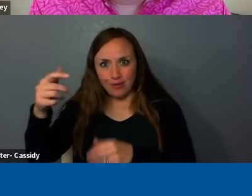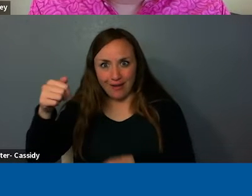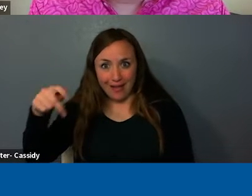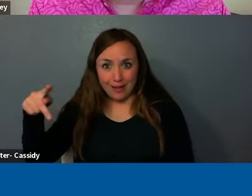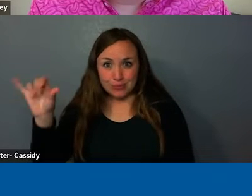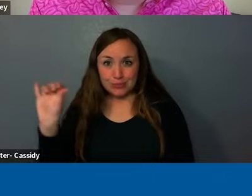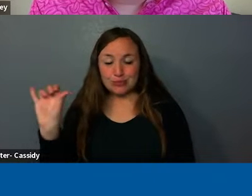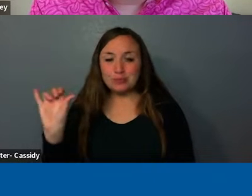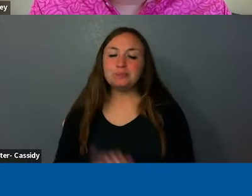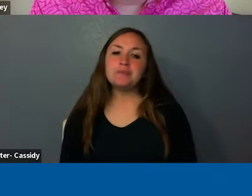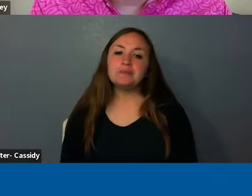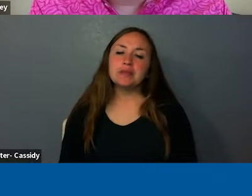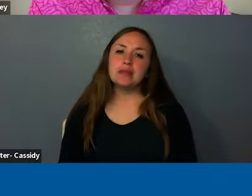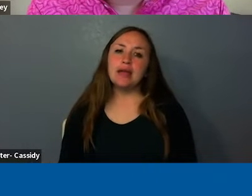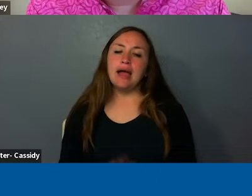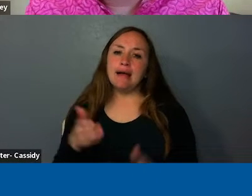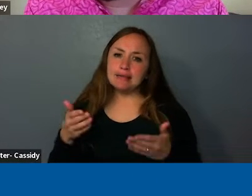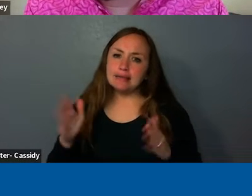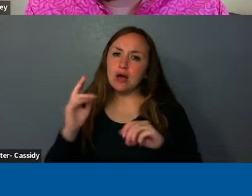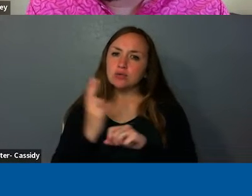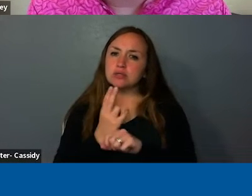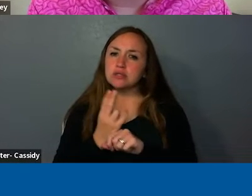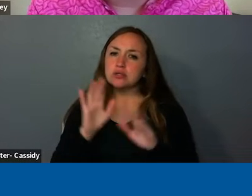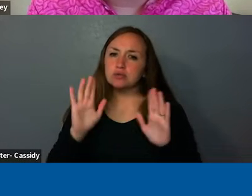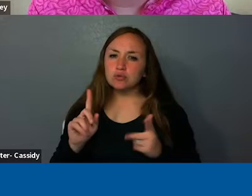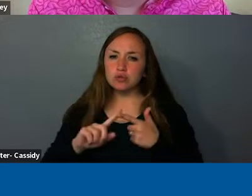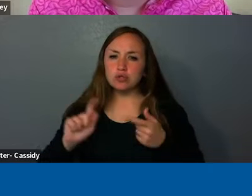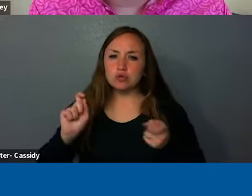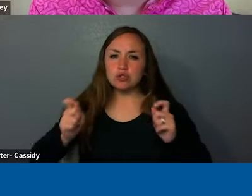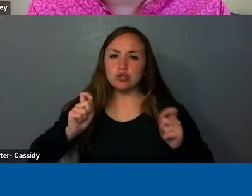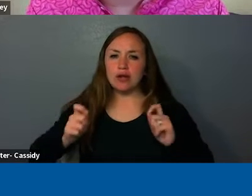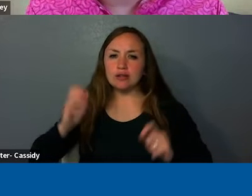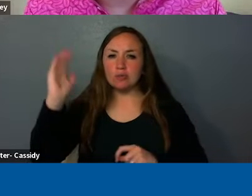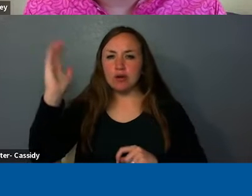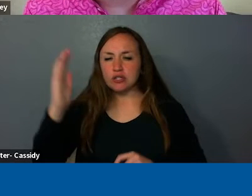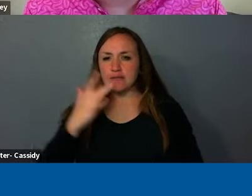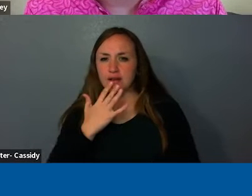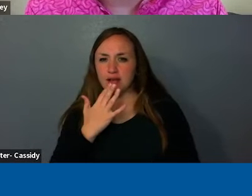and it allows the user to manipulate the presentation of color on their operating system